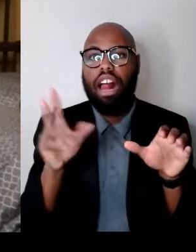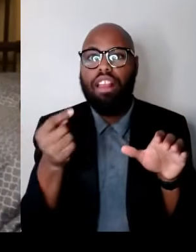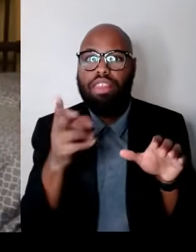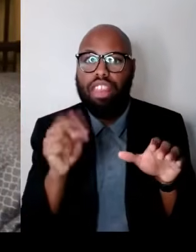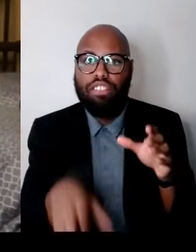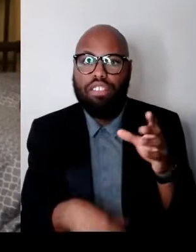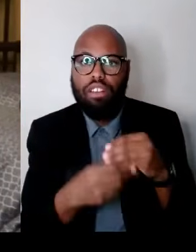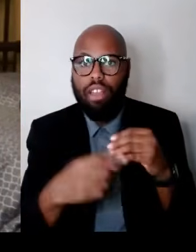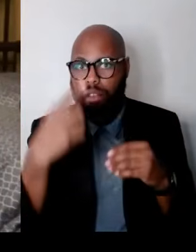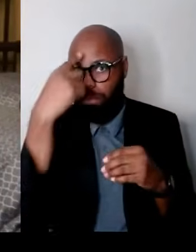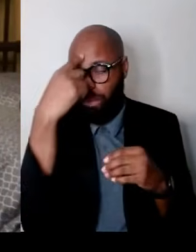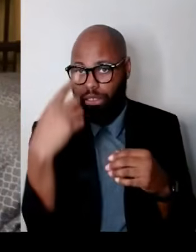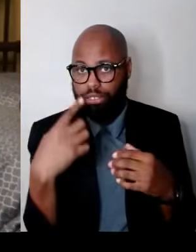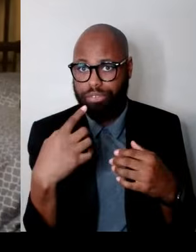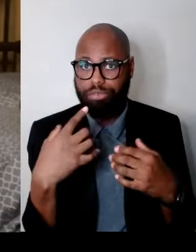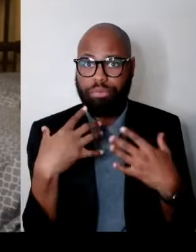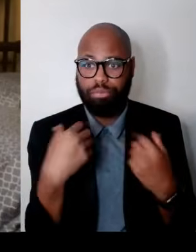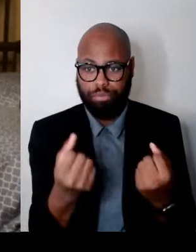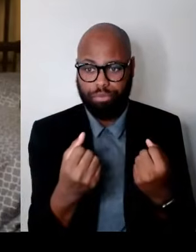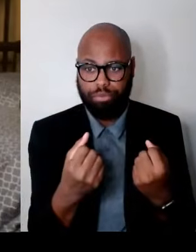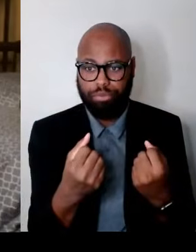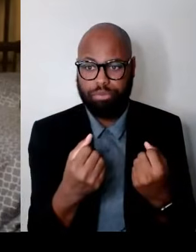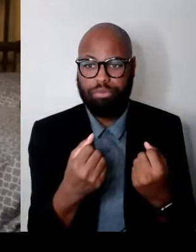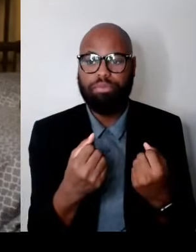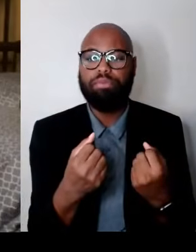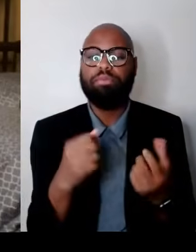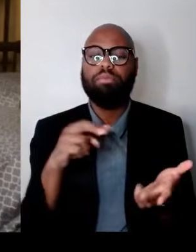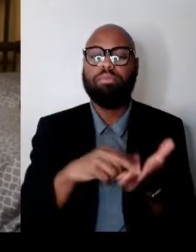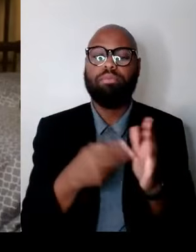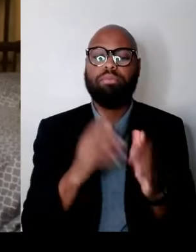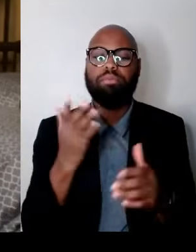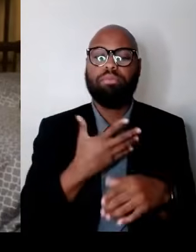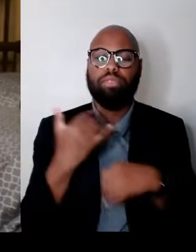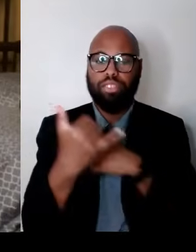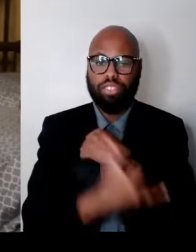then our country is deeply mentally ill.